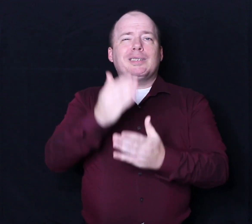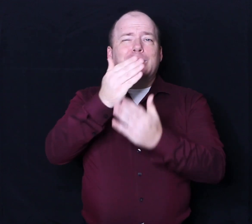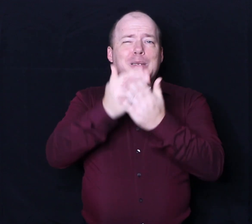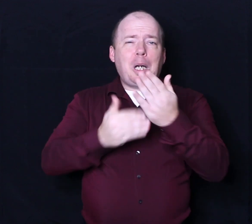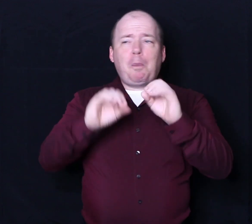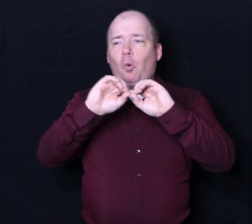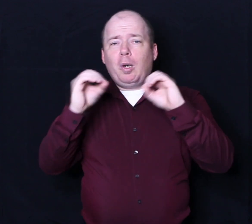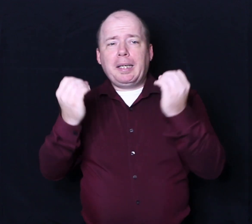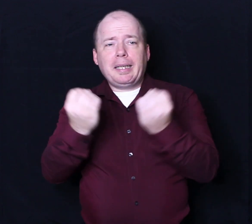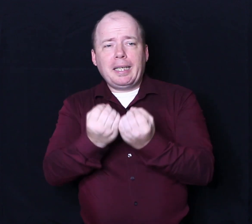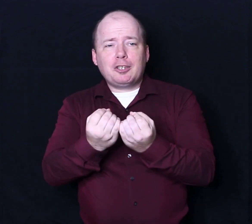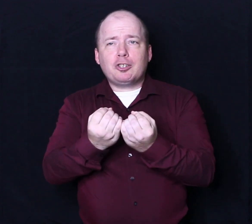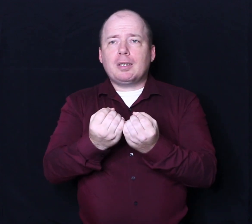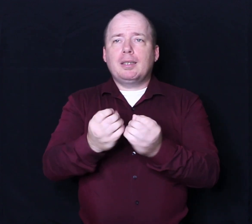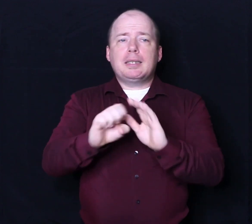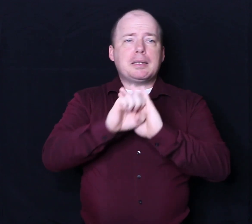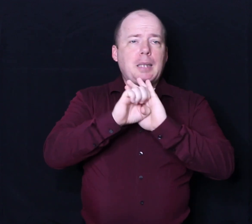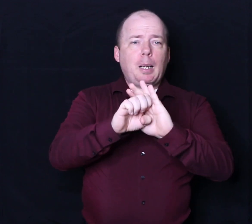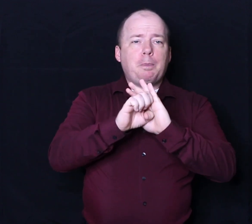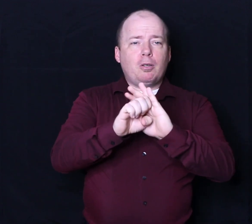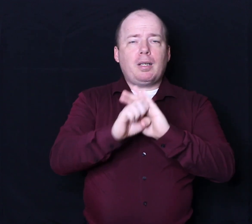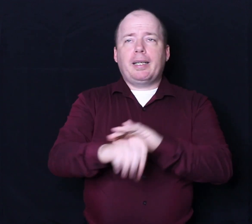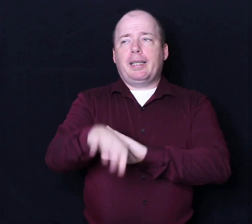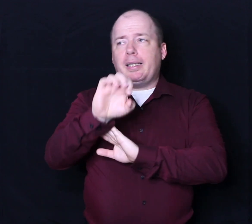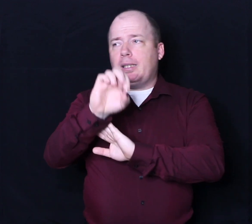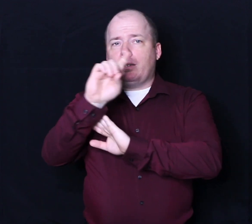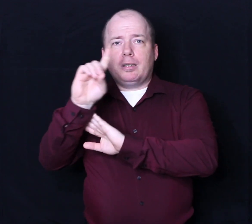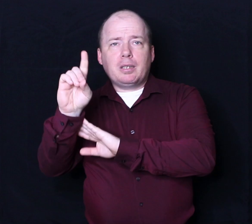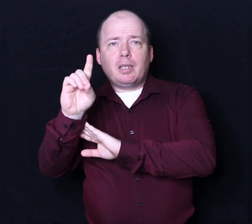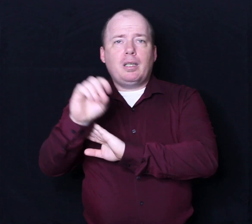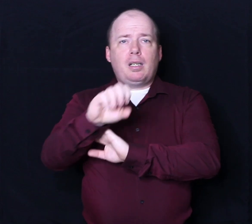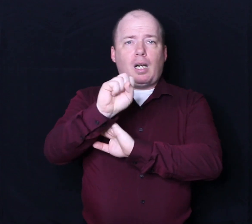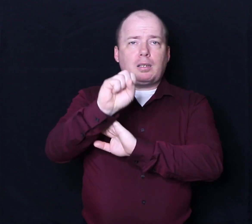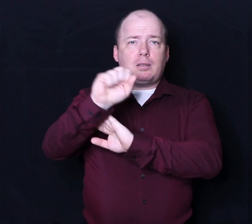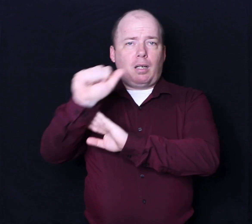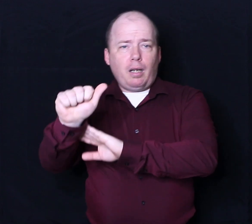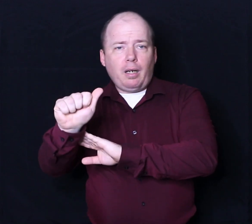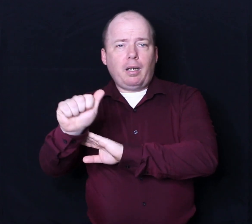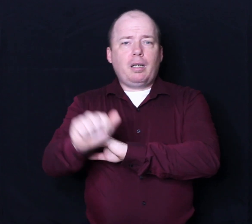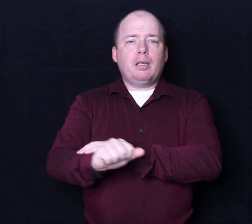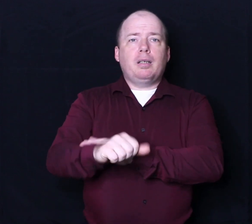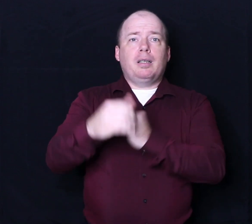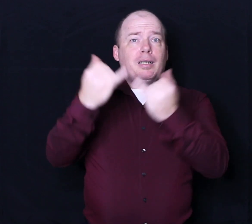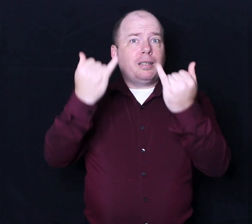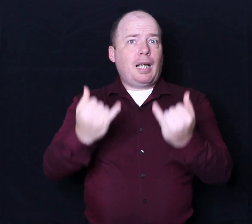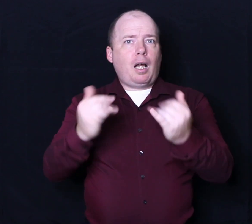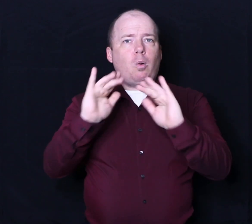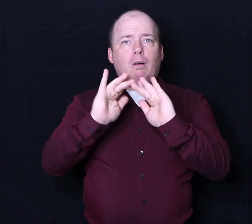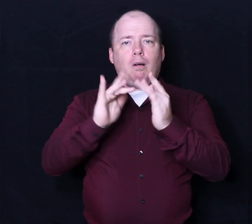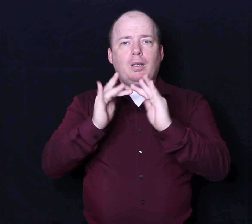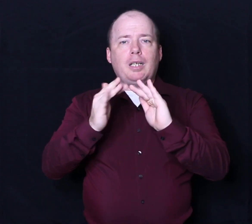Some places like EDD and SSA, are doing online